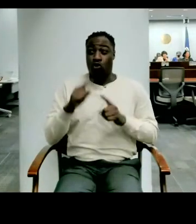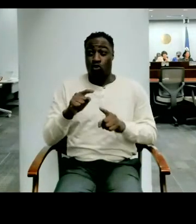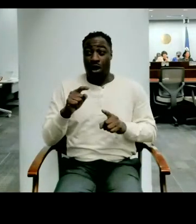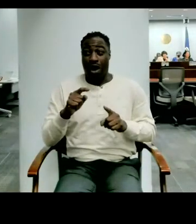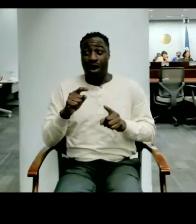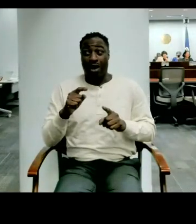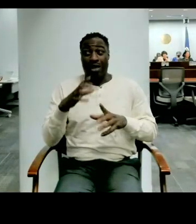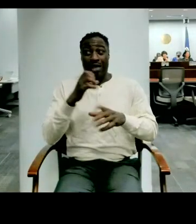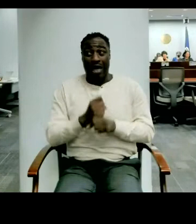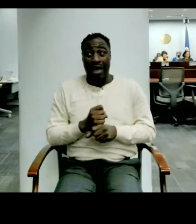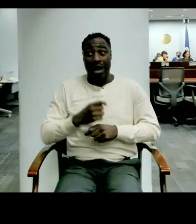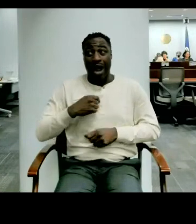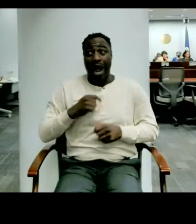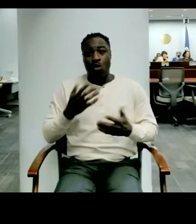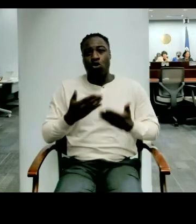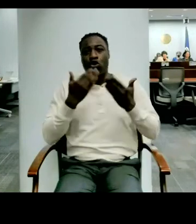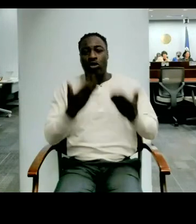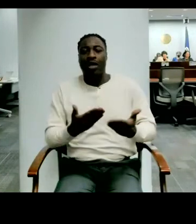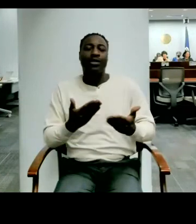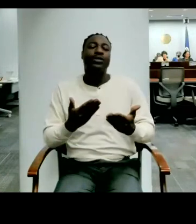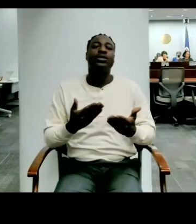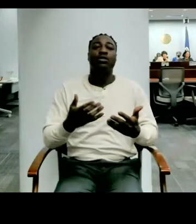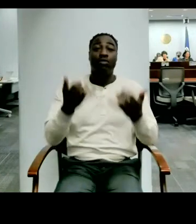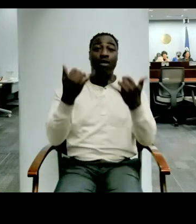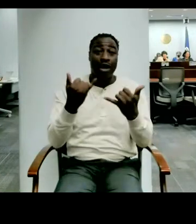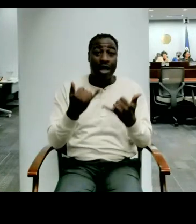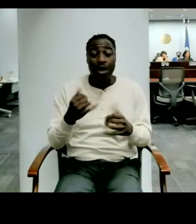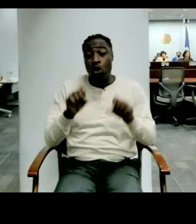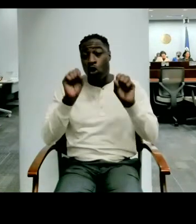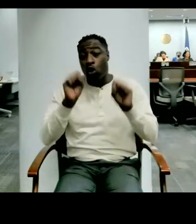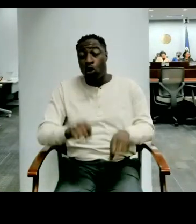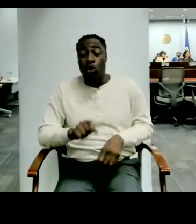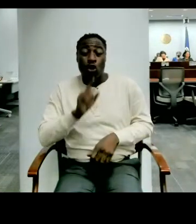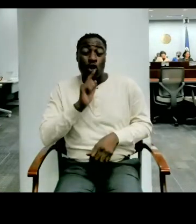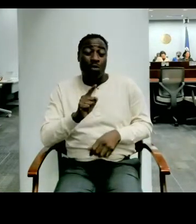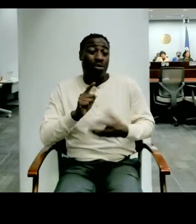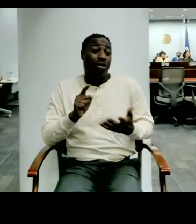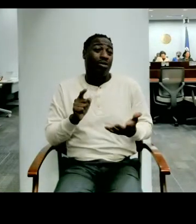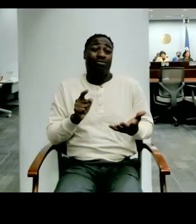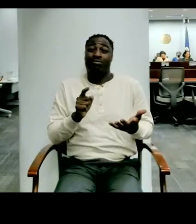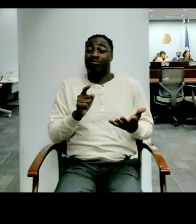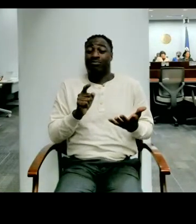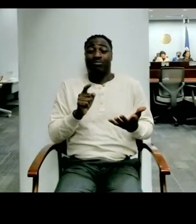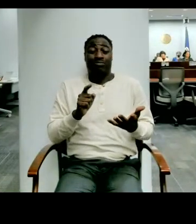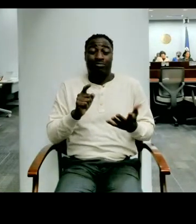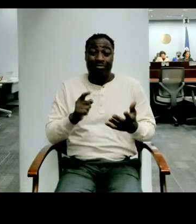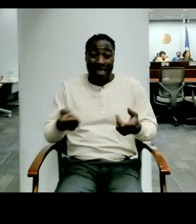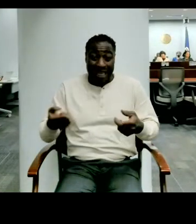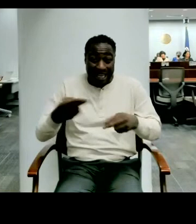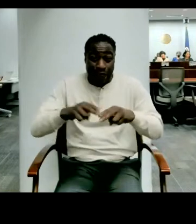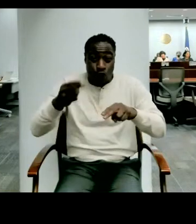So I would suggest at least initially, it could be raising of awareness um and I